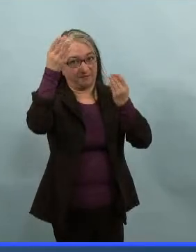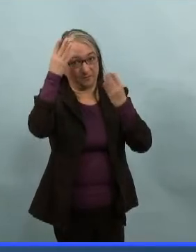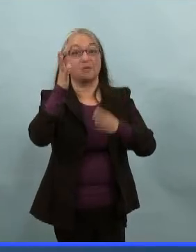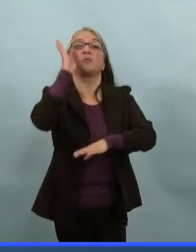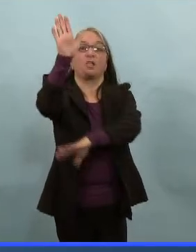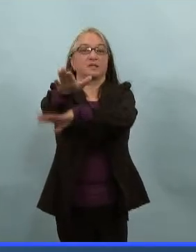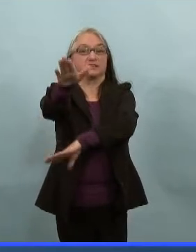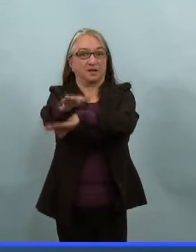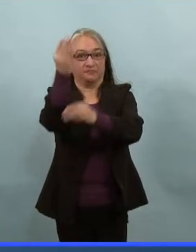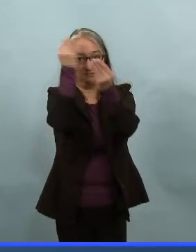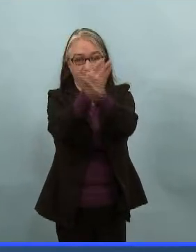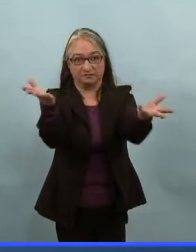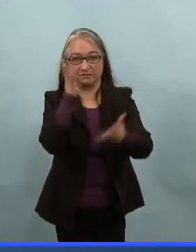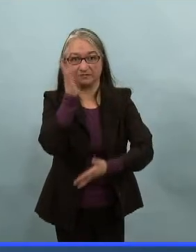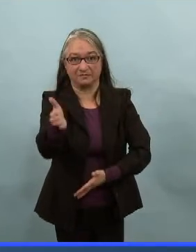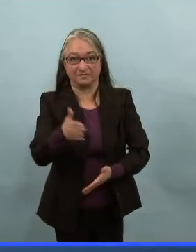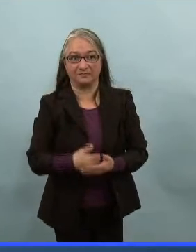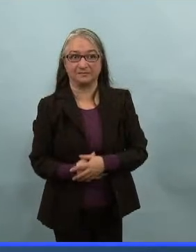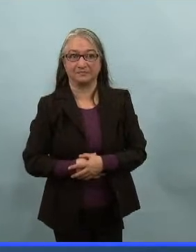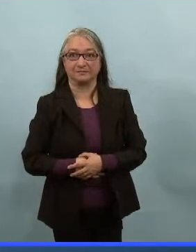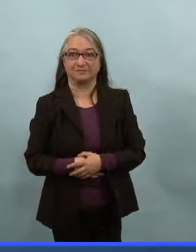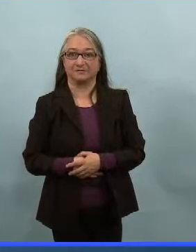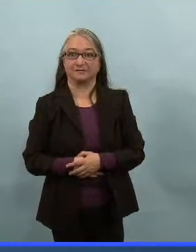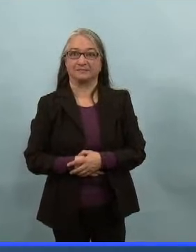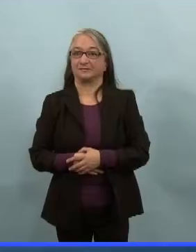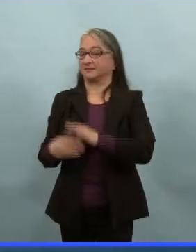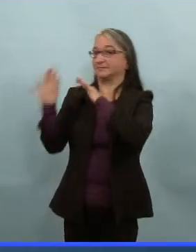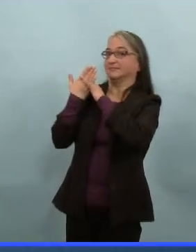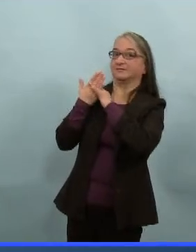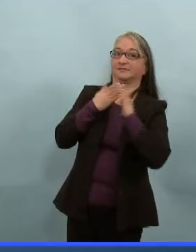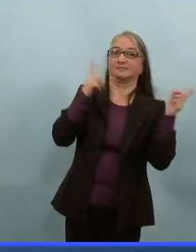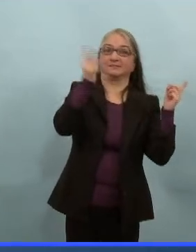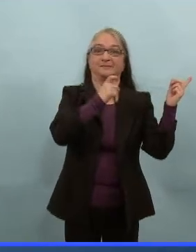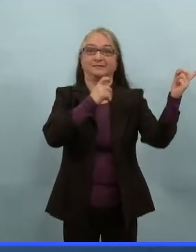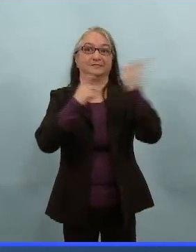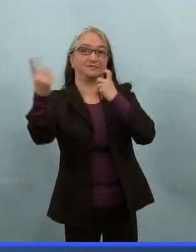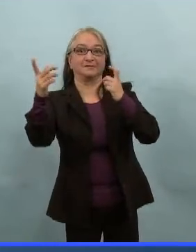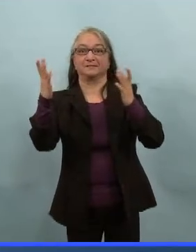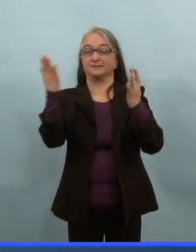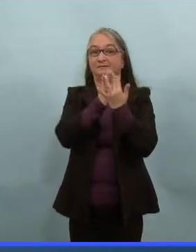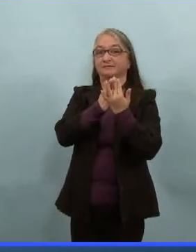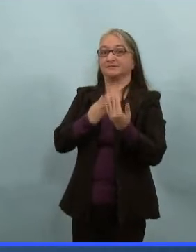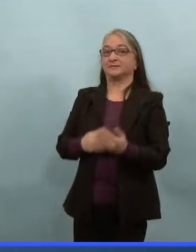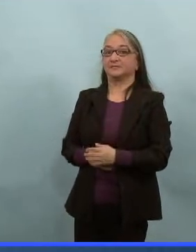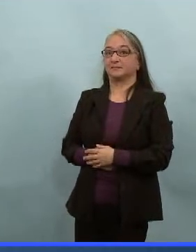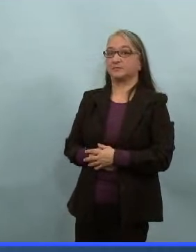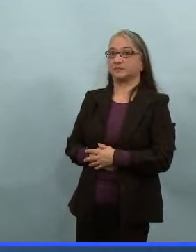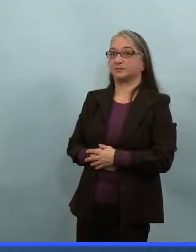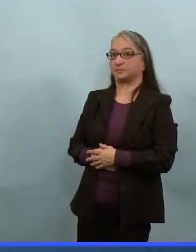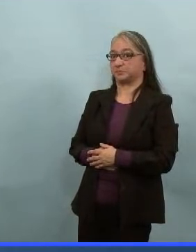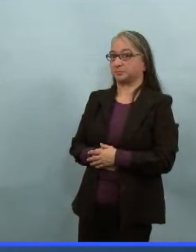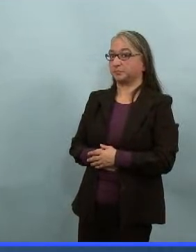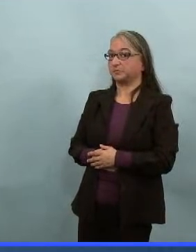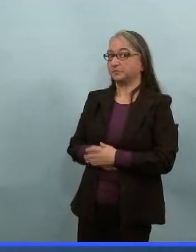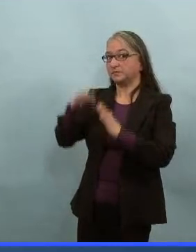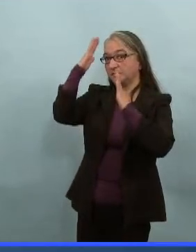doctor can you do it oh thanks josh i was just hoping you could elaborate on the likelihood that